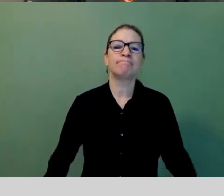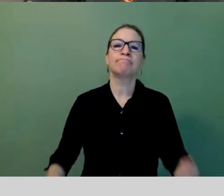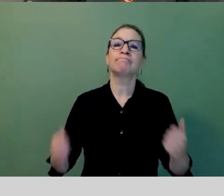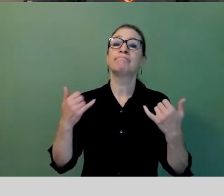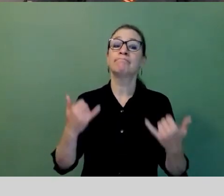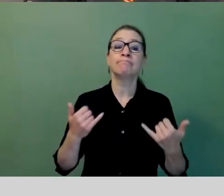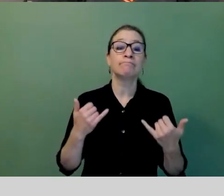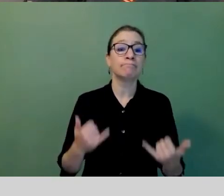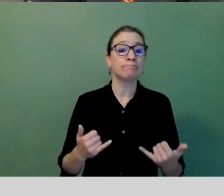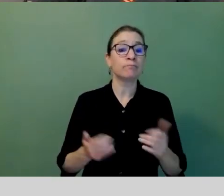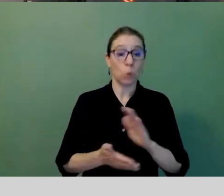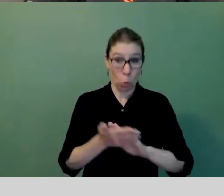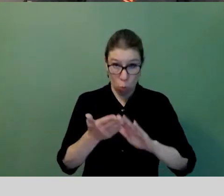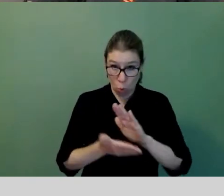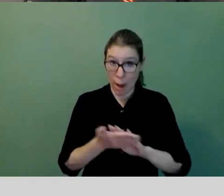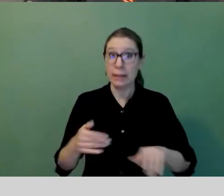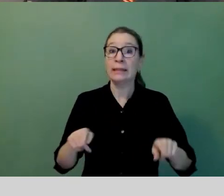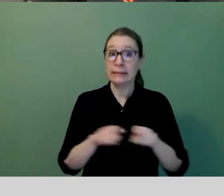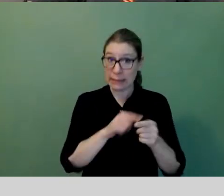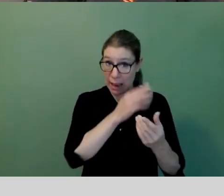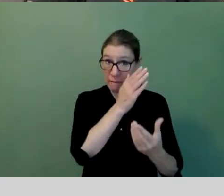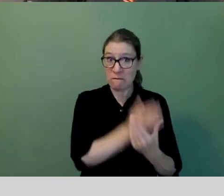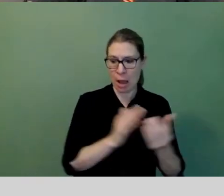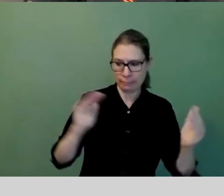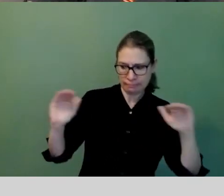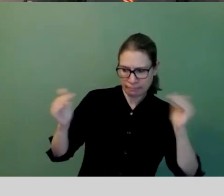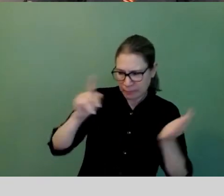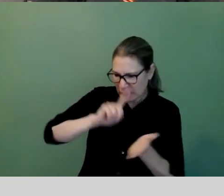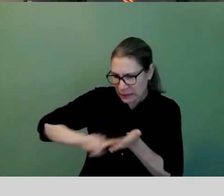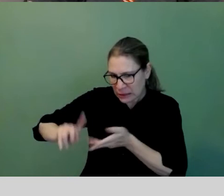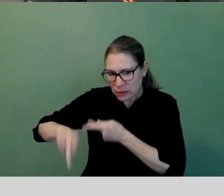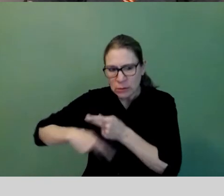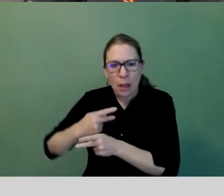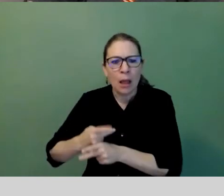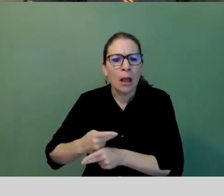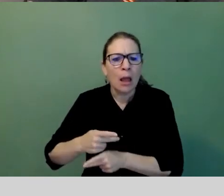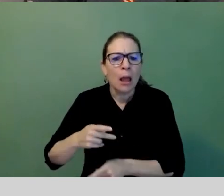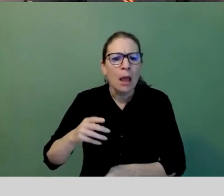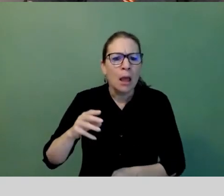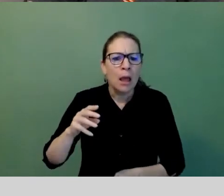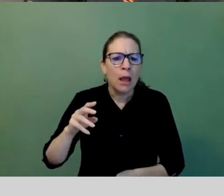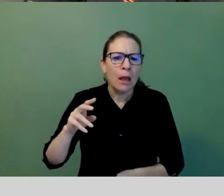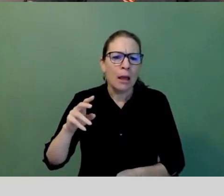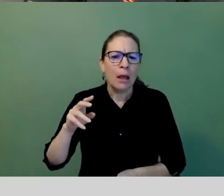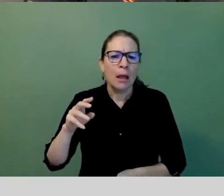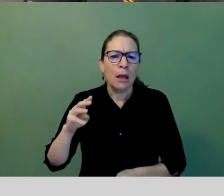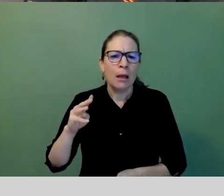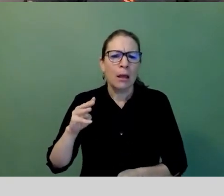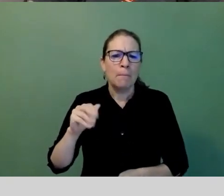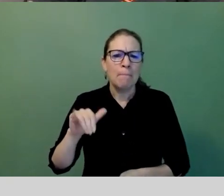Now that we are running the same file against the mypy checker, mypy static type checker